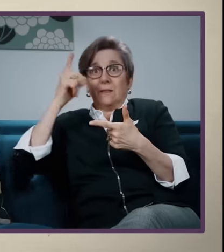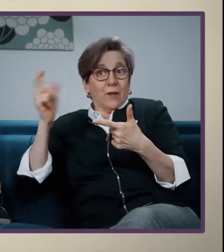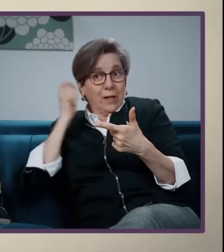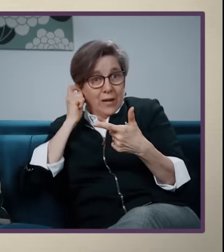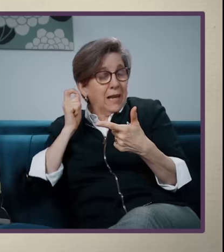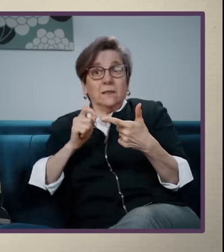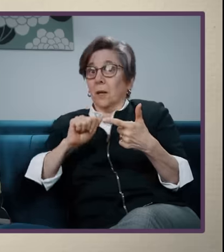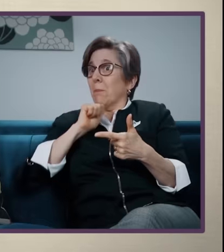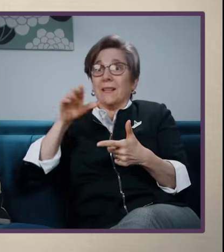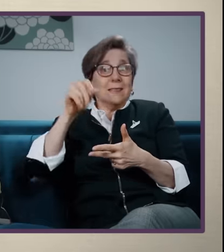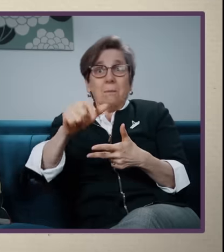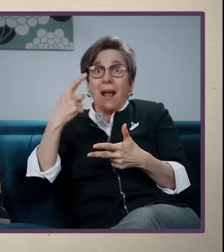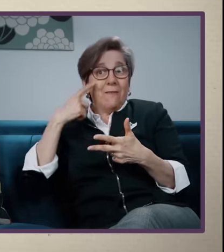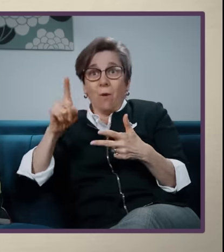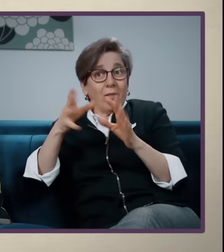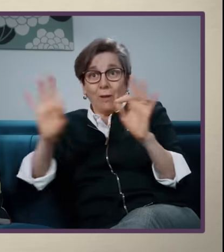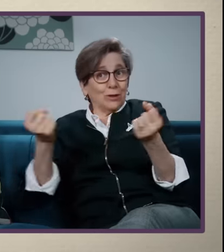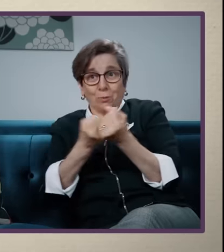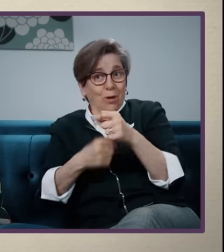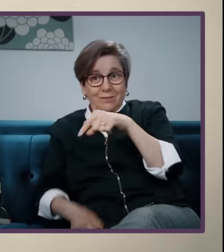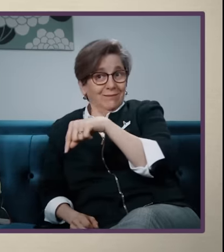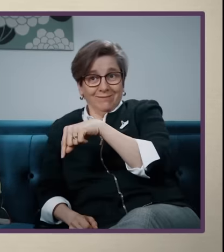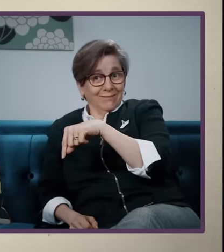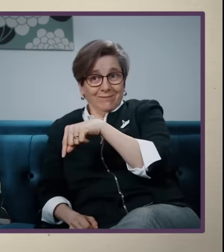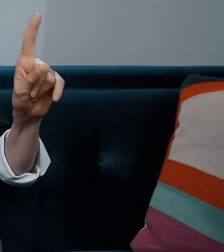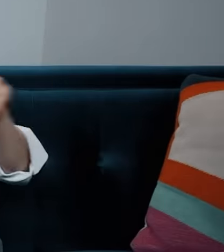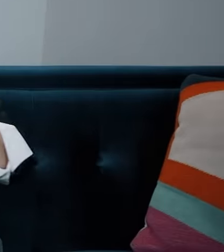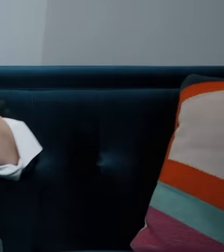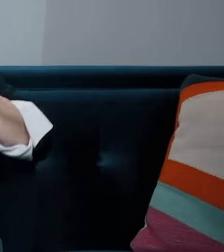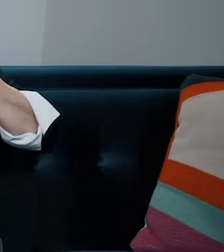They pay for hearing aids, but they sure don't pay for language support.